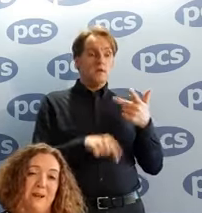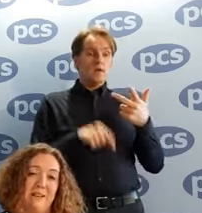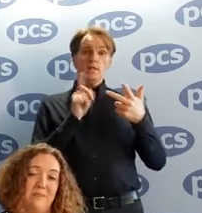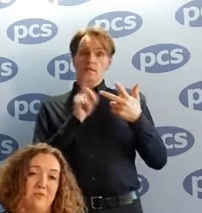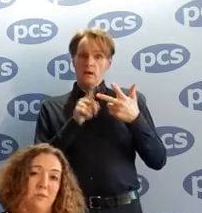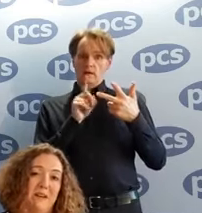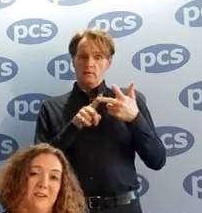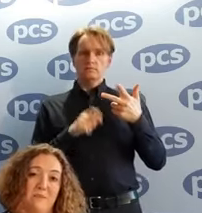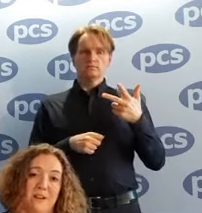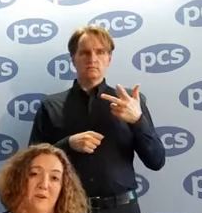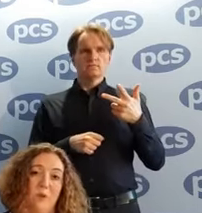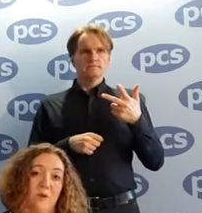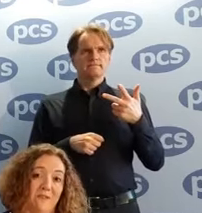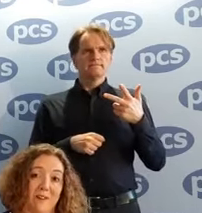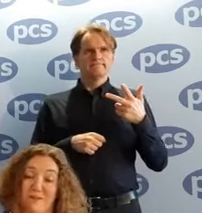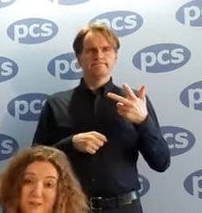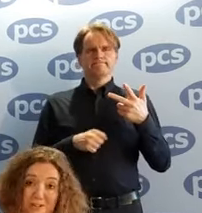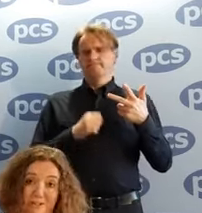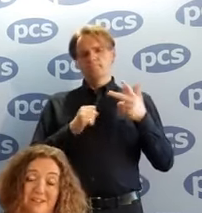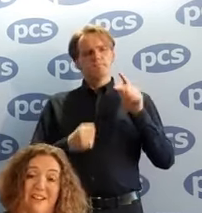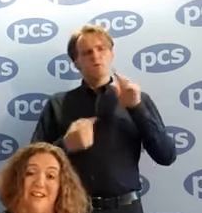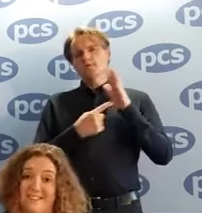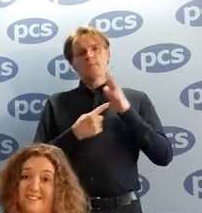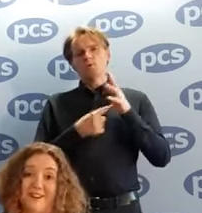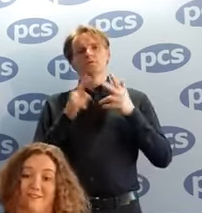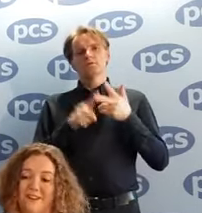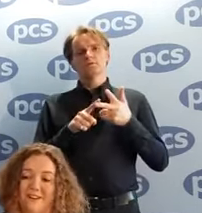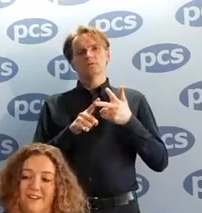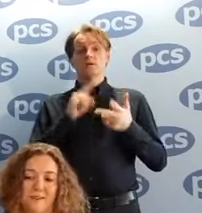the debate that's probably underpinning all of the other issues is staffing and